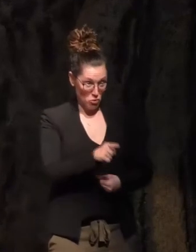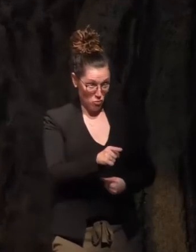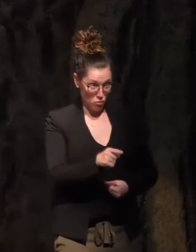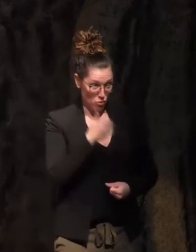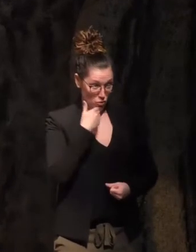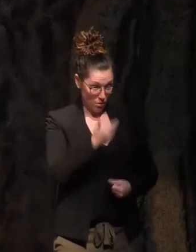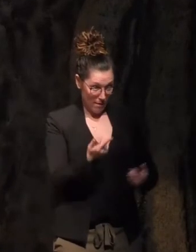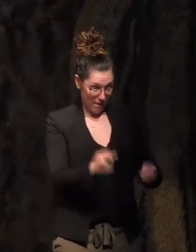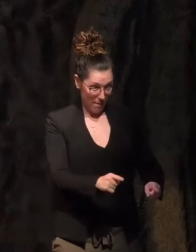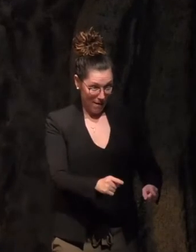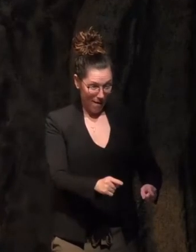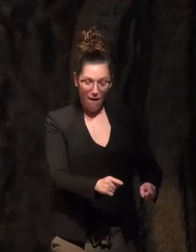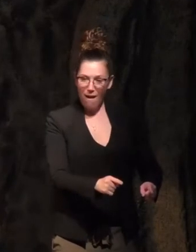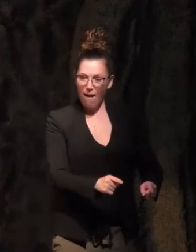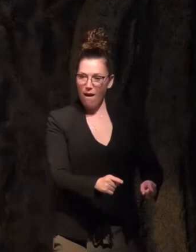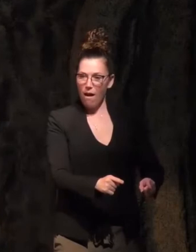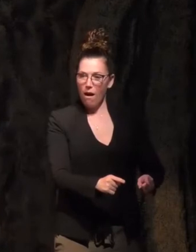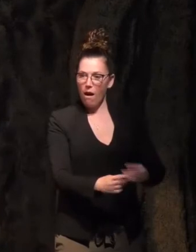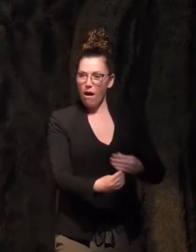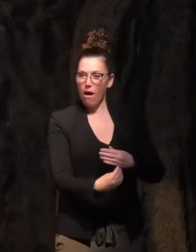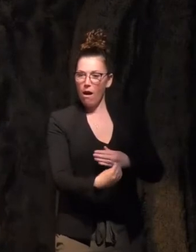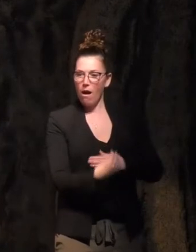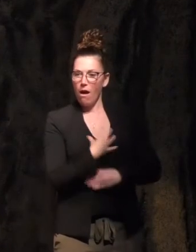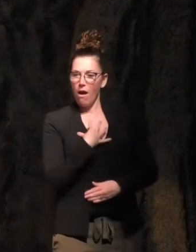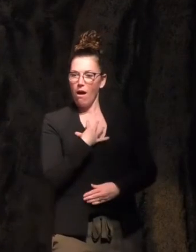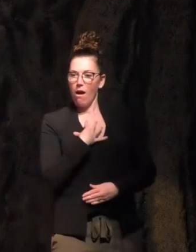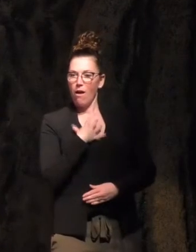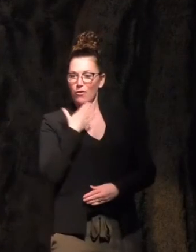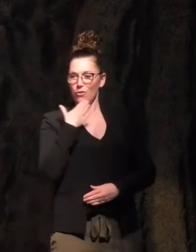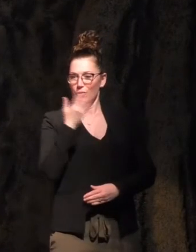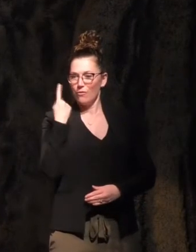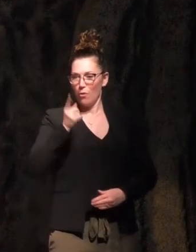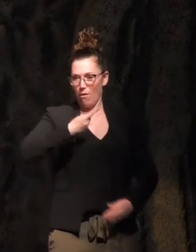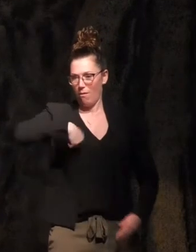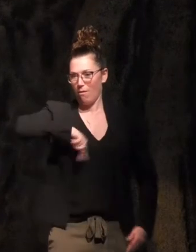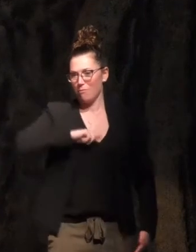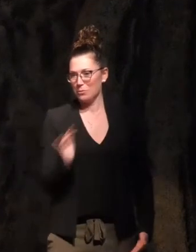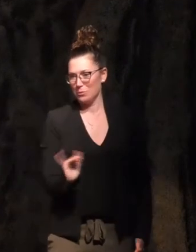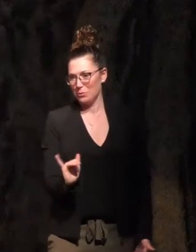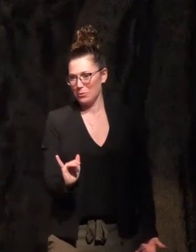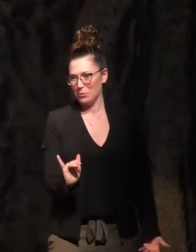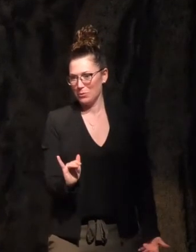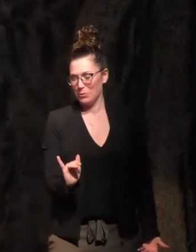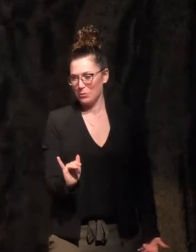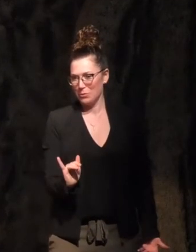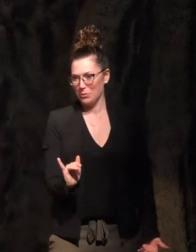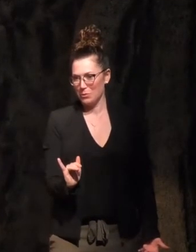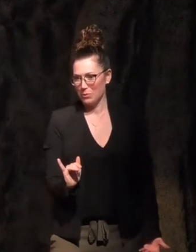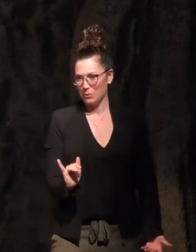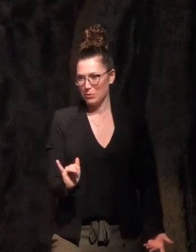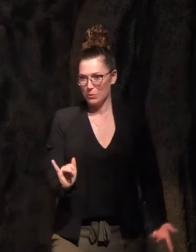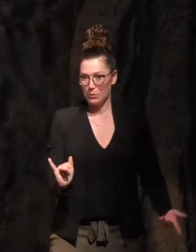would in some way or another be good for the rest of us. Because we were an invisible, little, not-yet-seen,